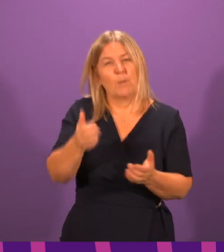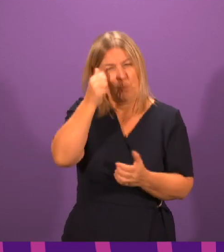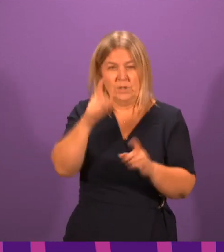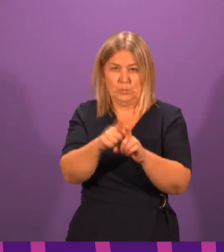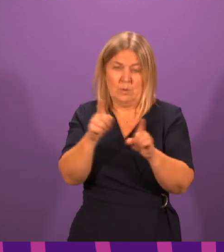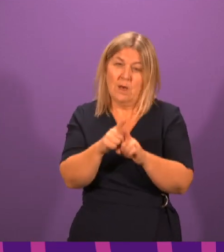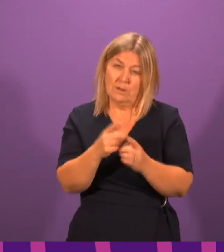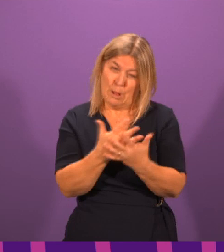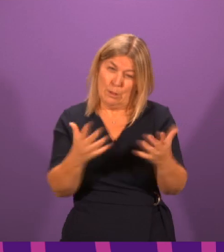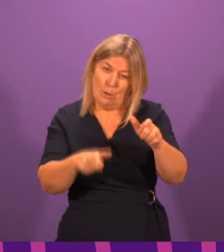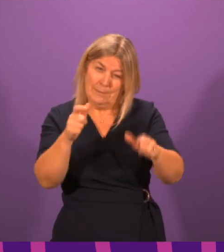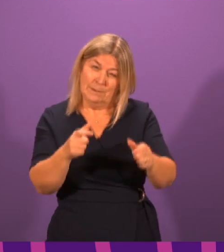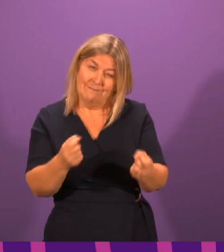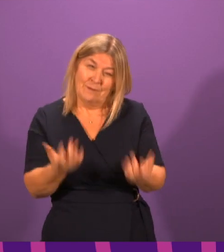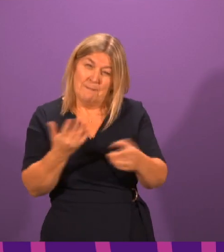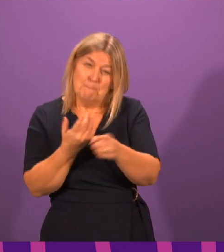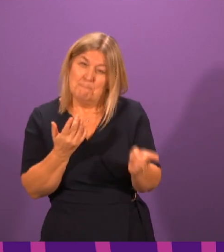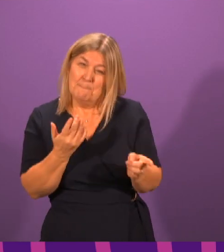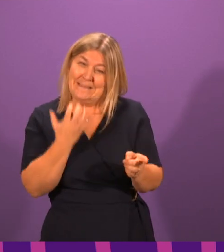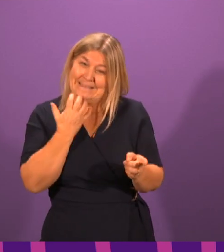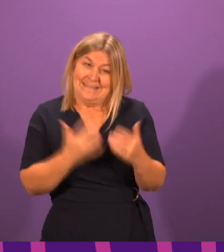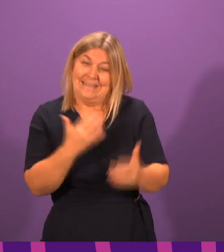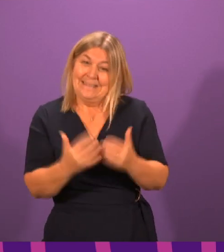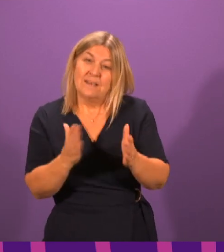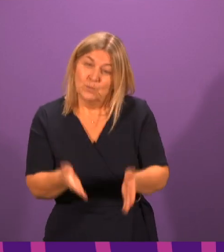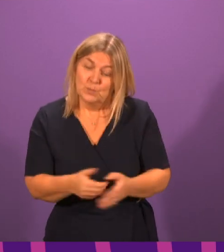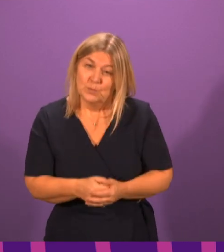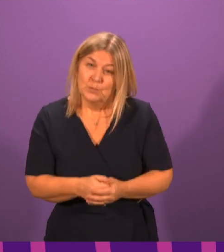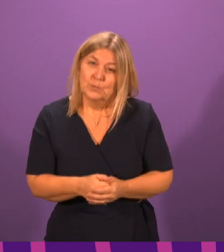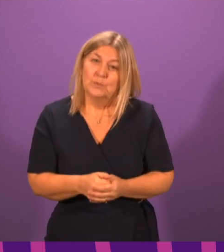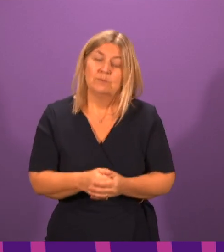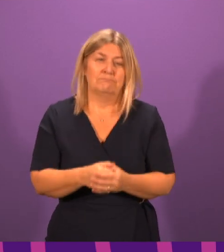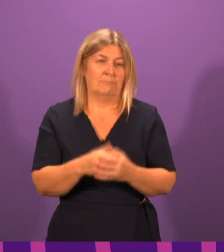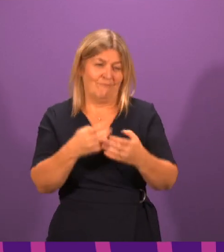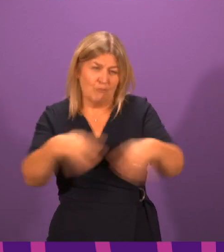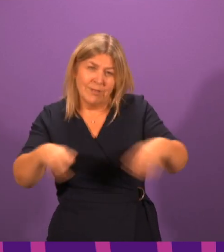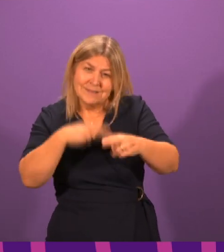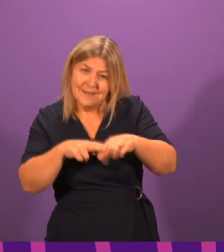the sacrifices that our response will entail, from the amazing but weary front-line workers